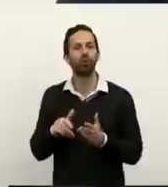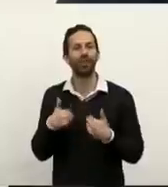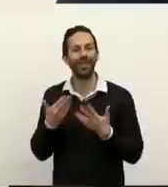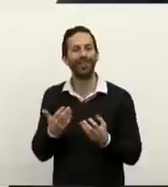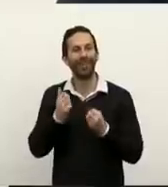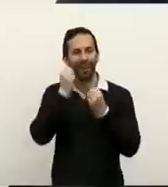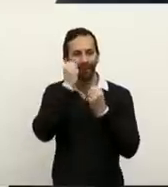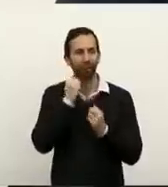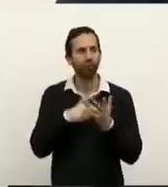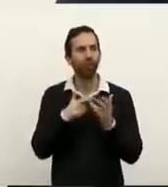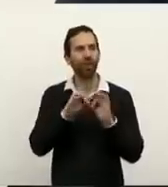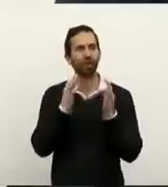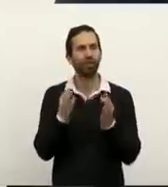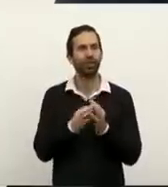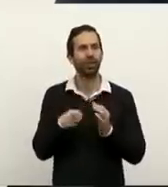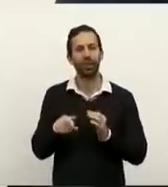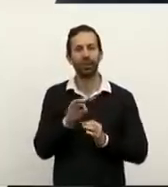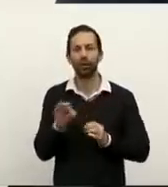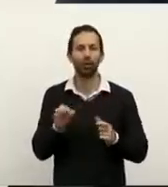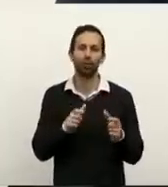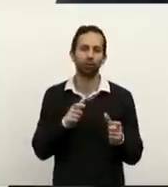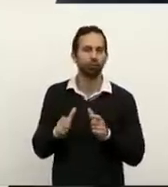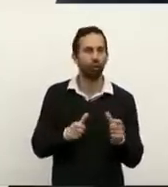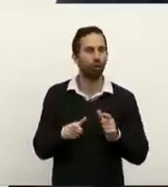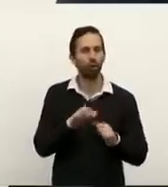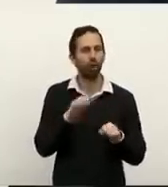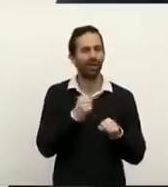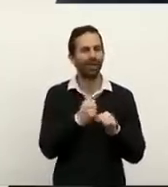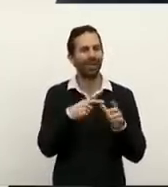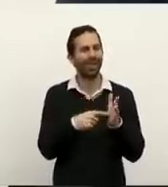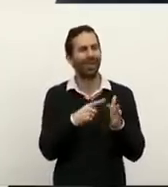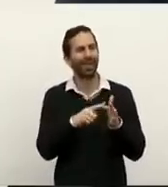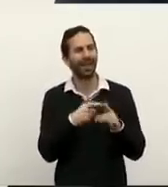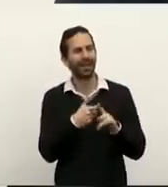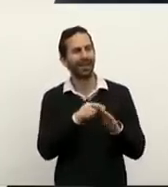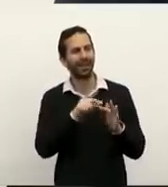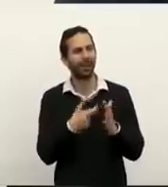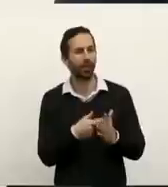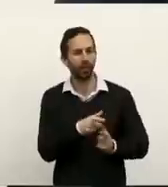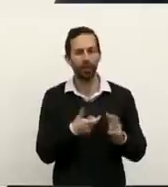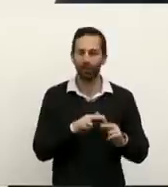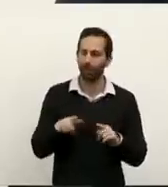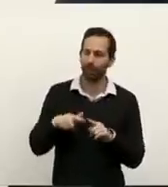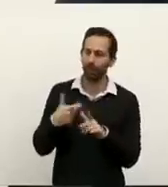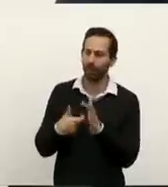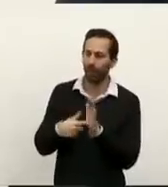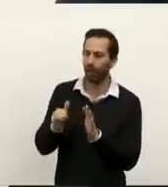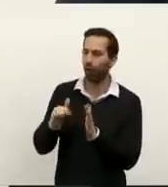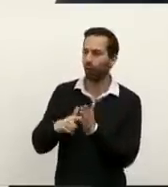to give the evidence to the agency. They don't control, they're not a gatekeeper for whether Carl or Leah